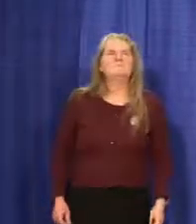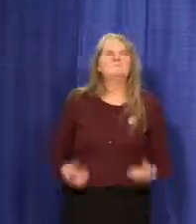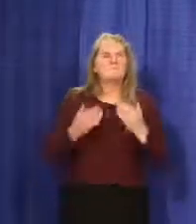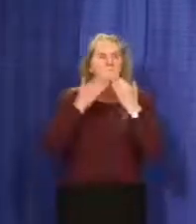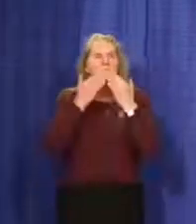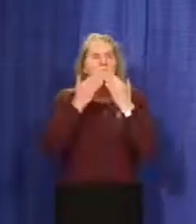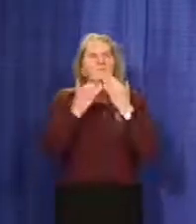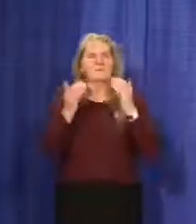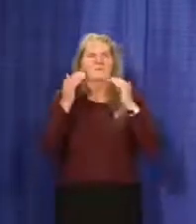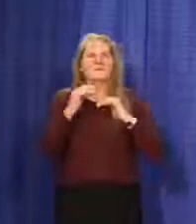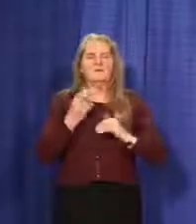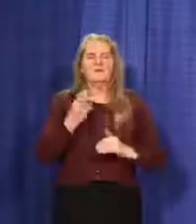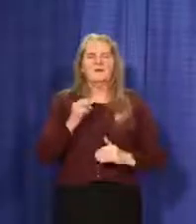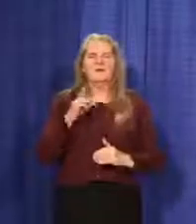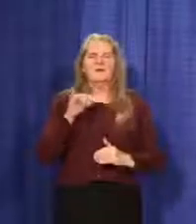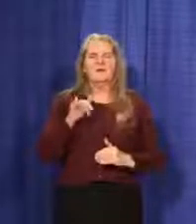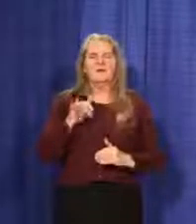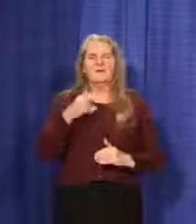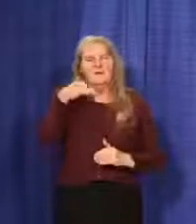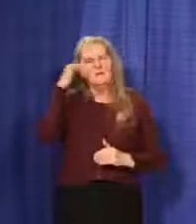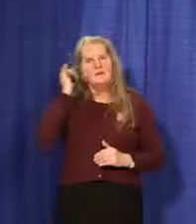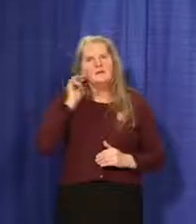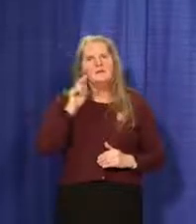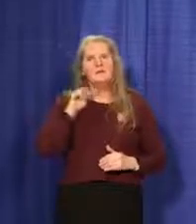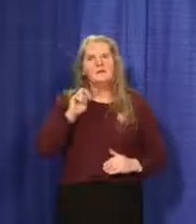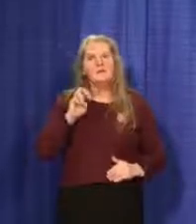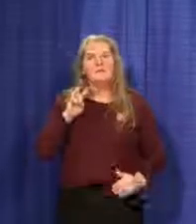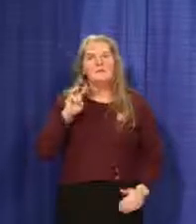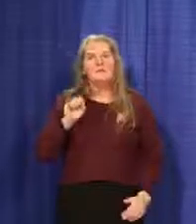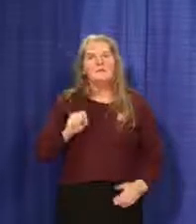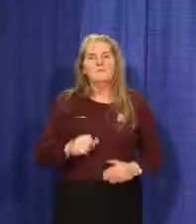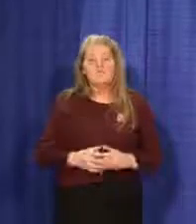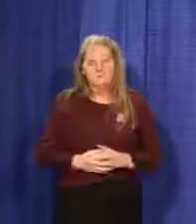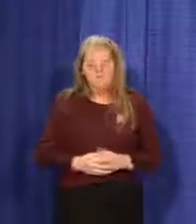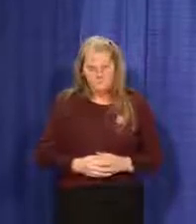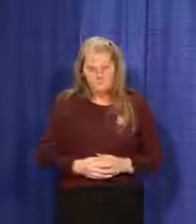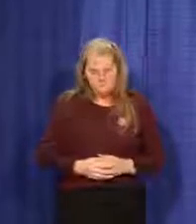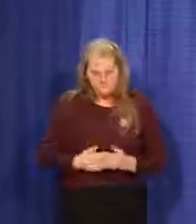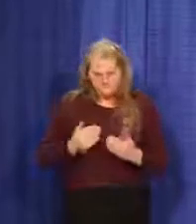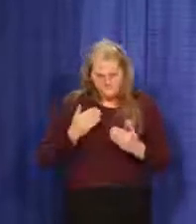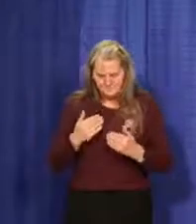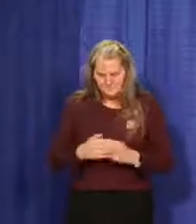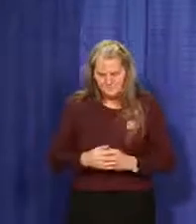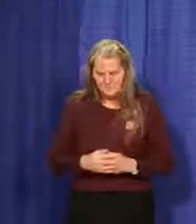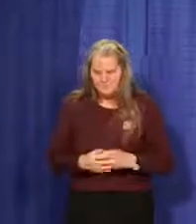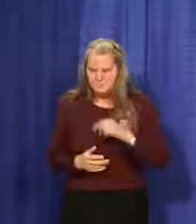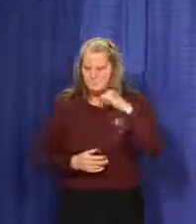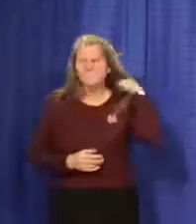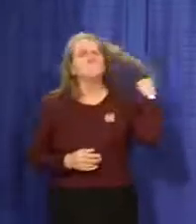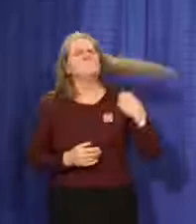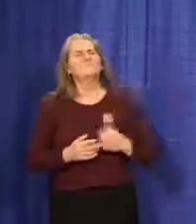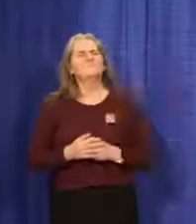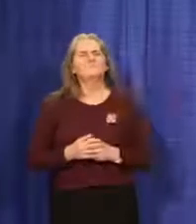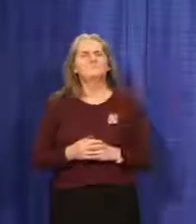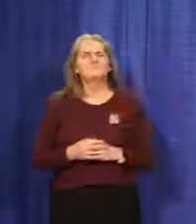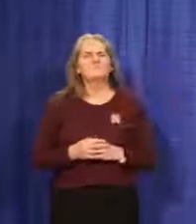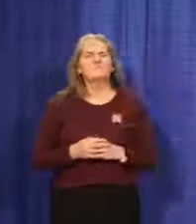Thank you. Now Haley, Yukon News. Reporter: Thank you. I was wondering if we could get